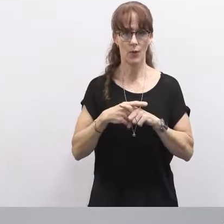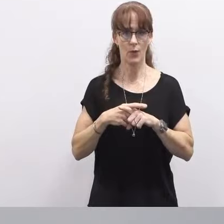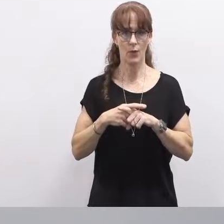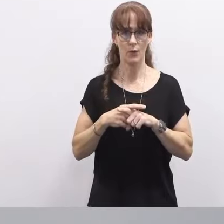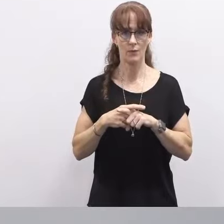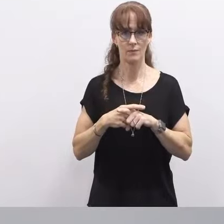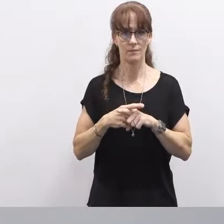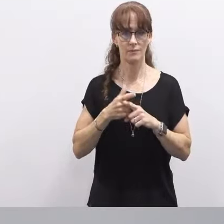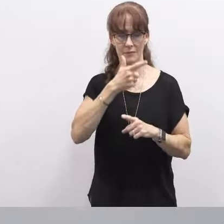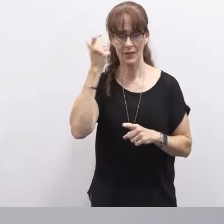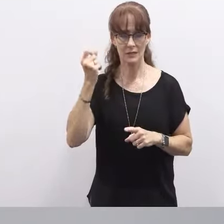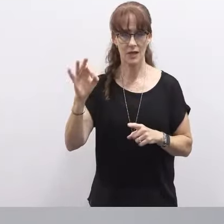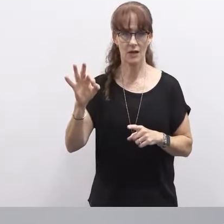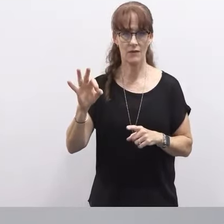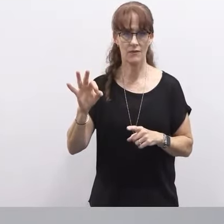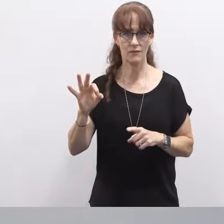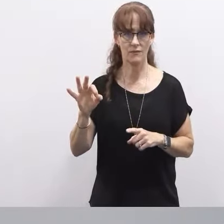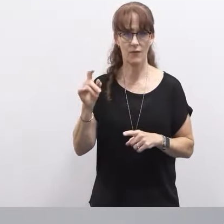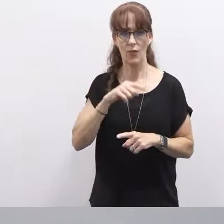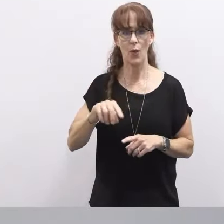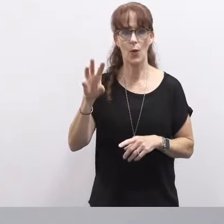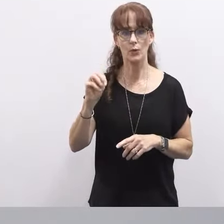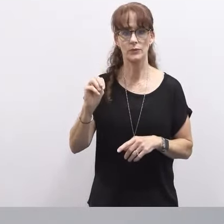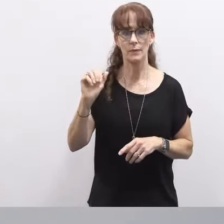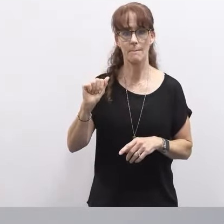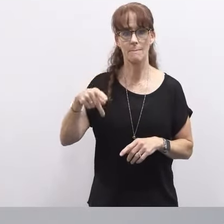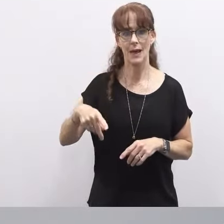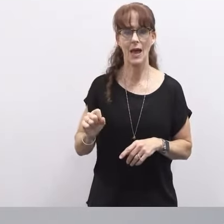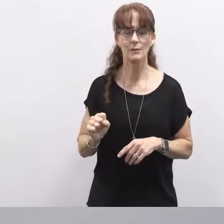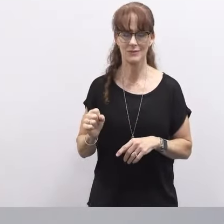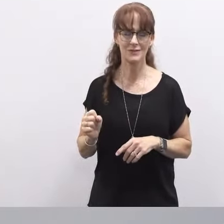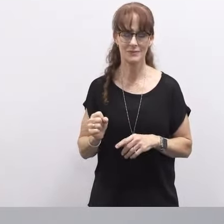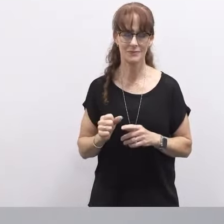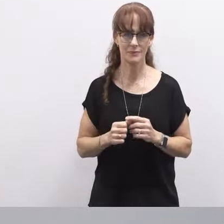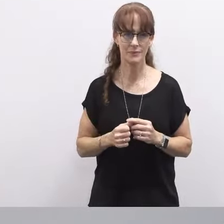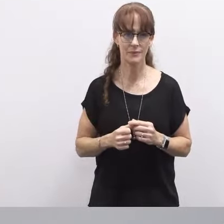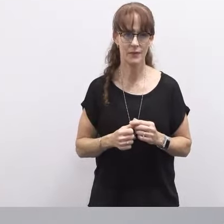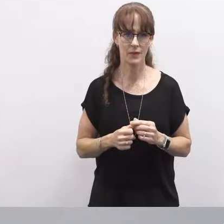because of what those maps look like, we have very little,